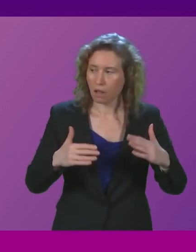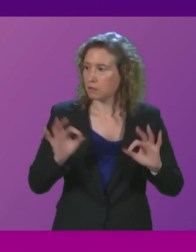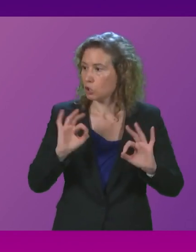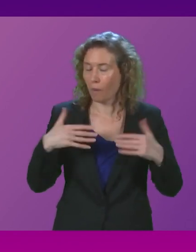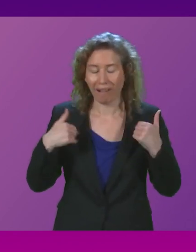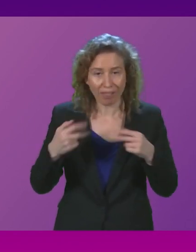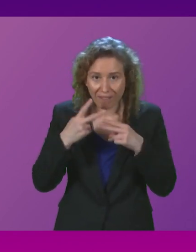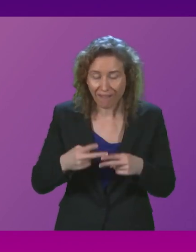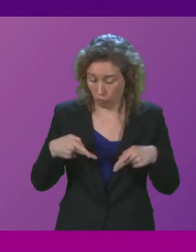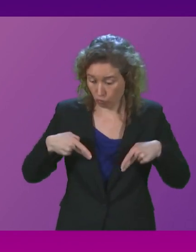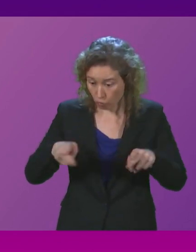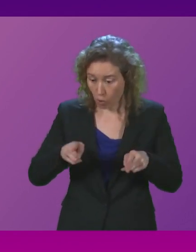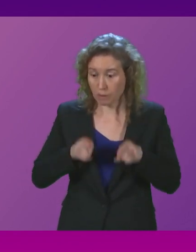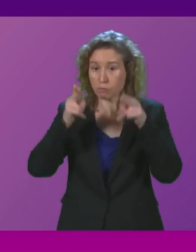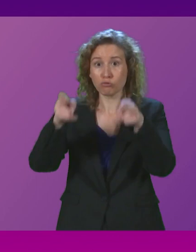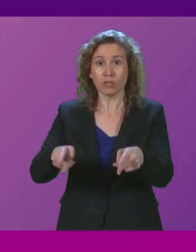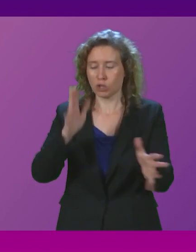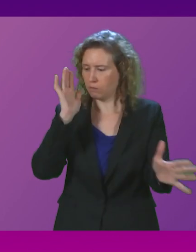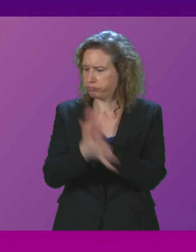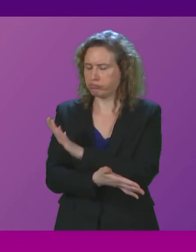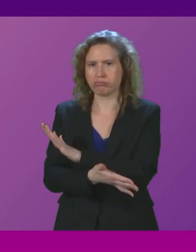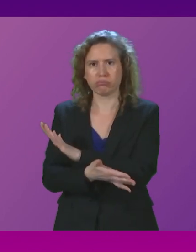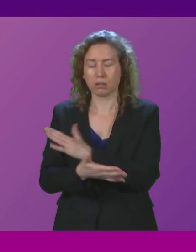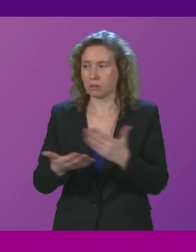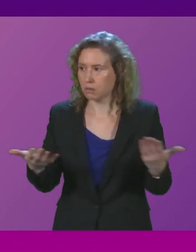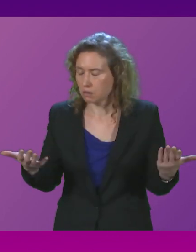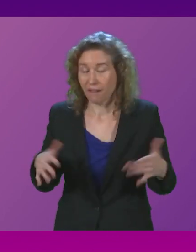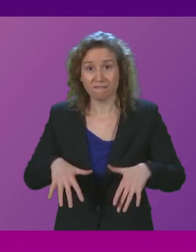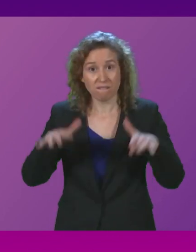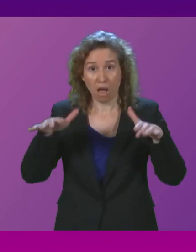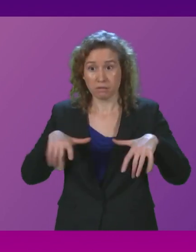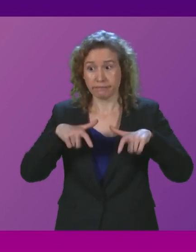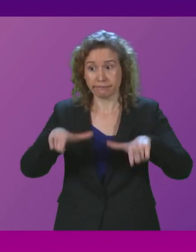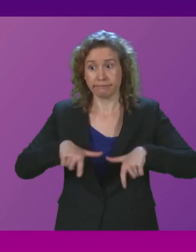“Roads and bridges have been washed away ... the flood is not going anywhere.”